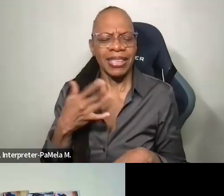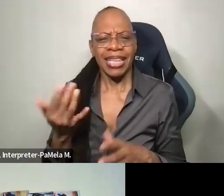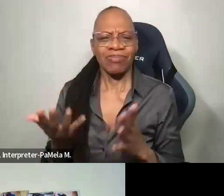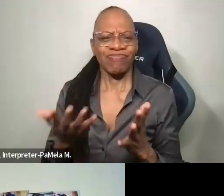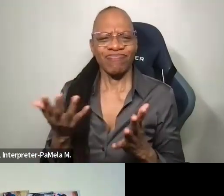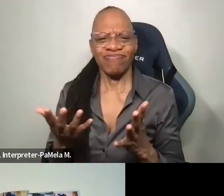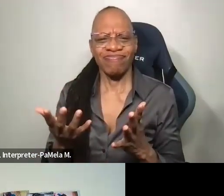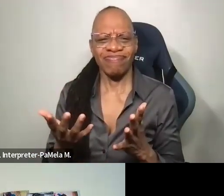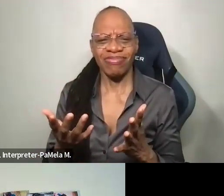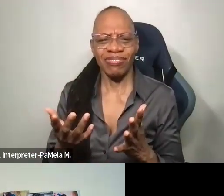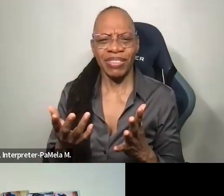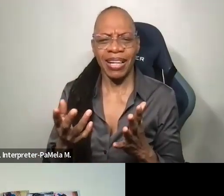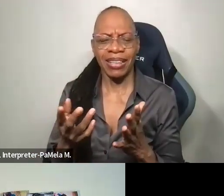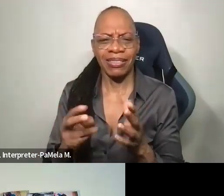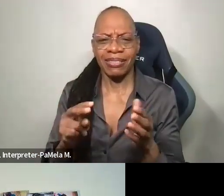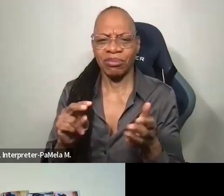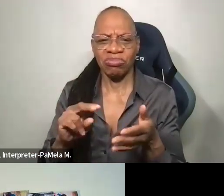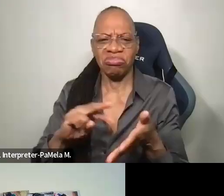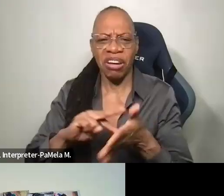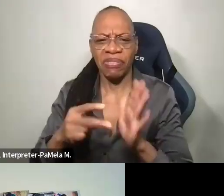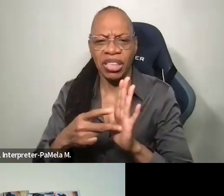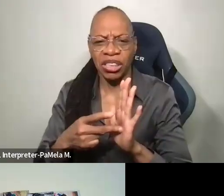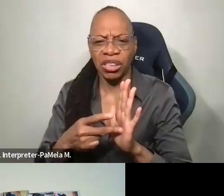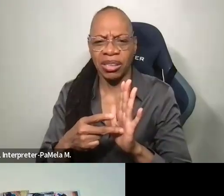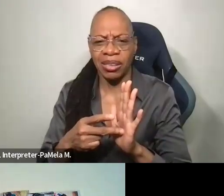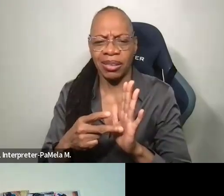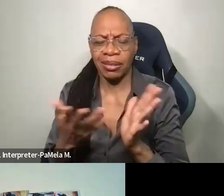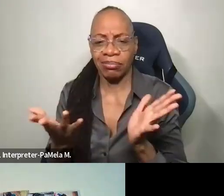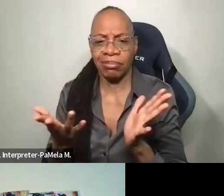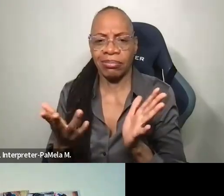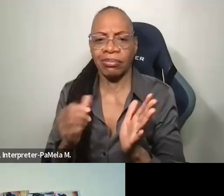But I think a lot of those are defined in collaboration